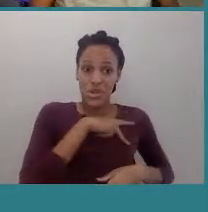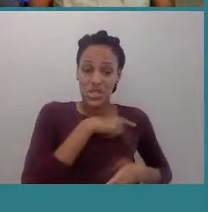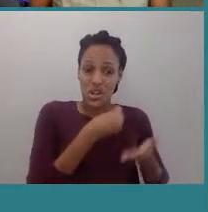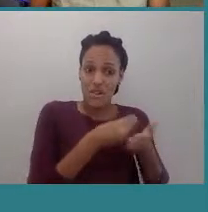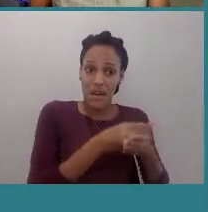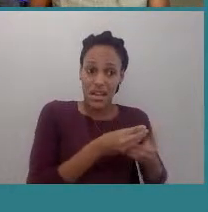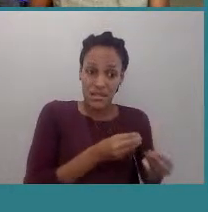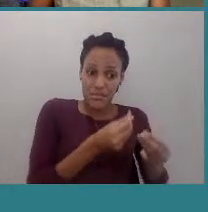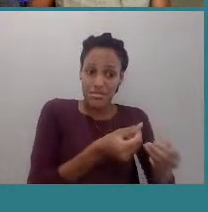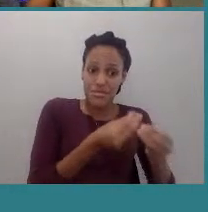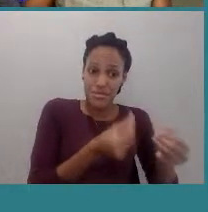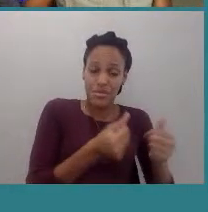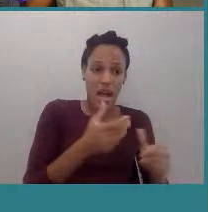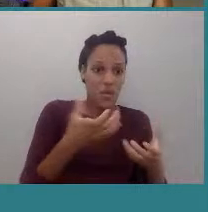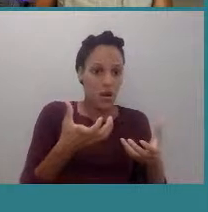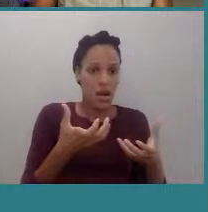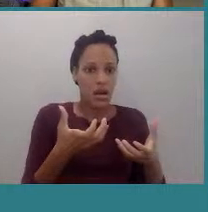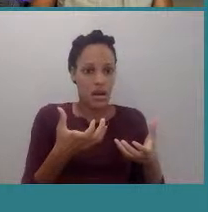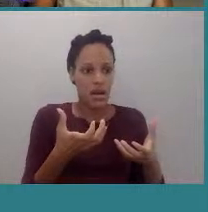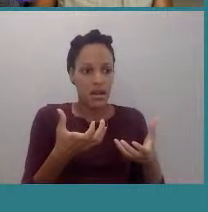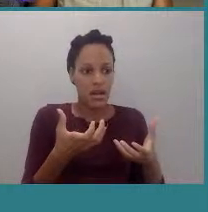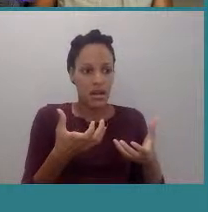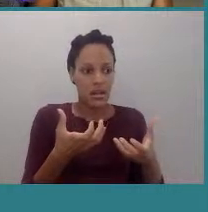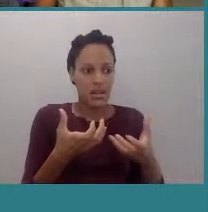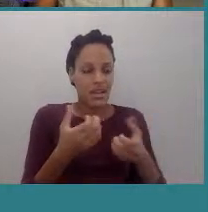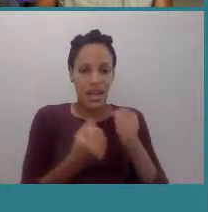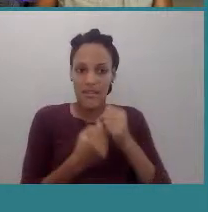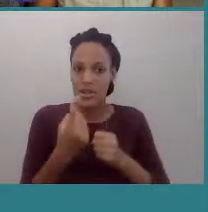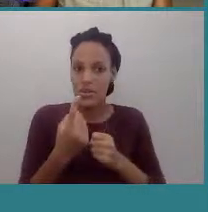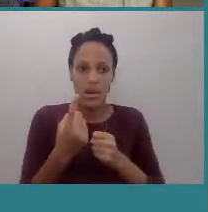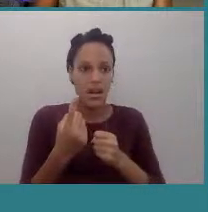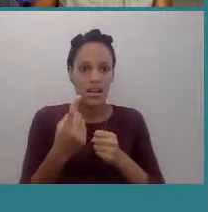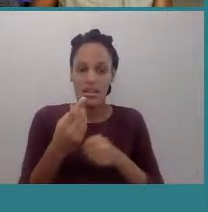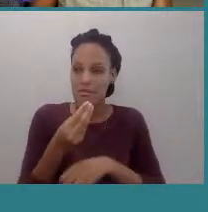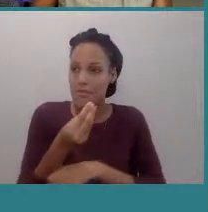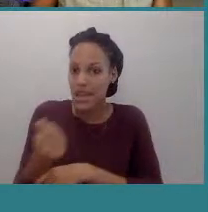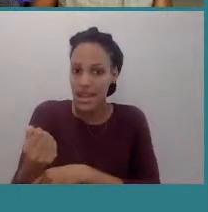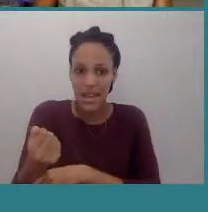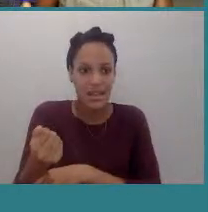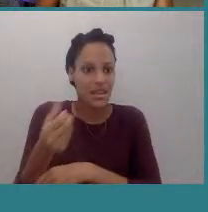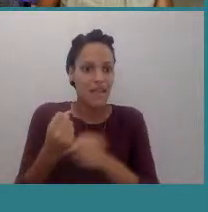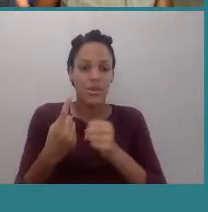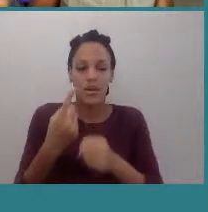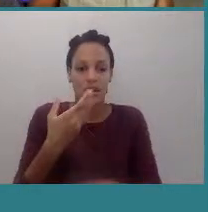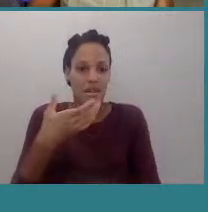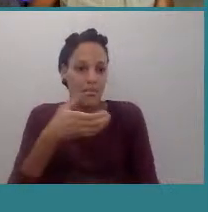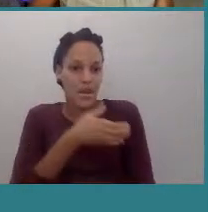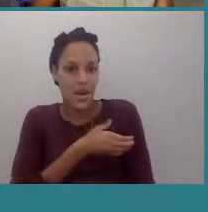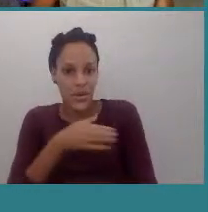I open it up for questions and answers is, I invest in myself. I heard rich people say